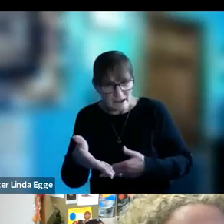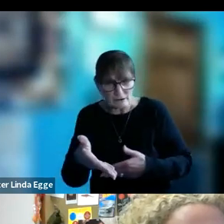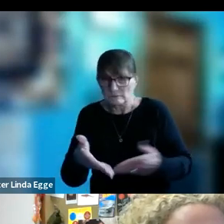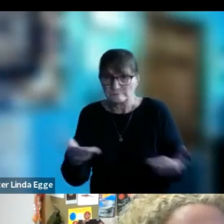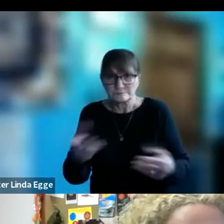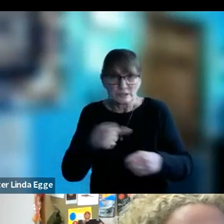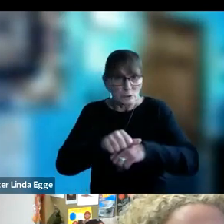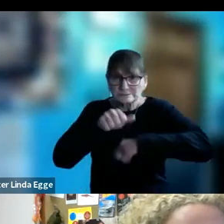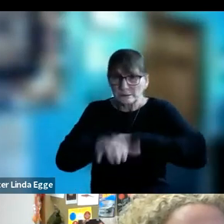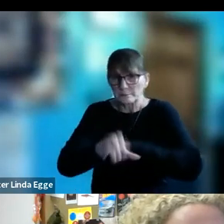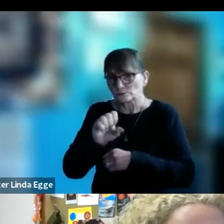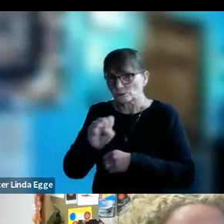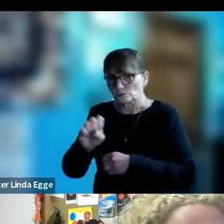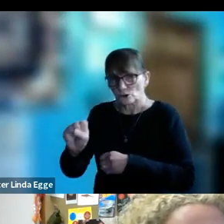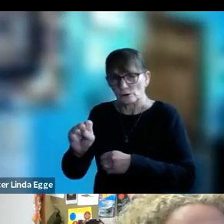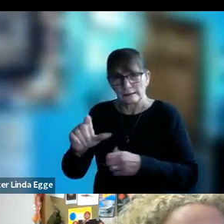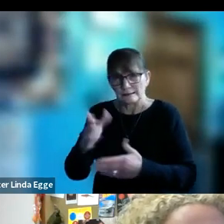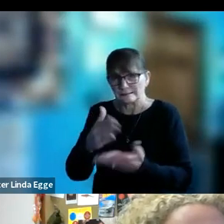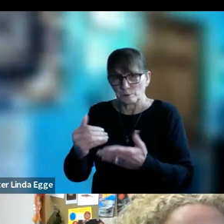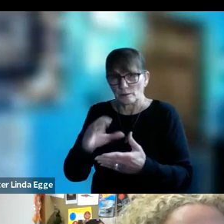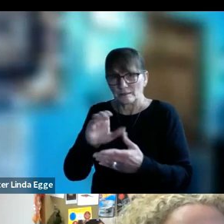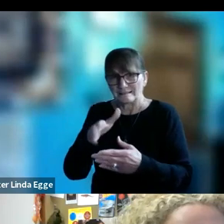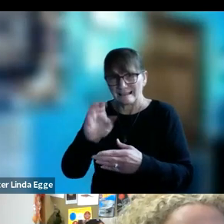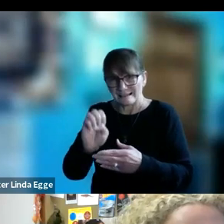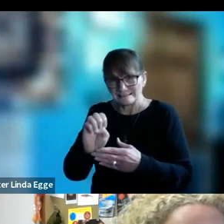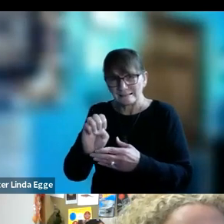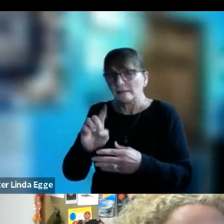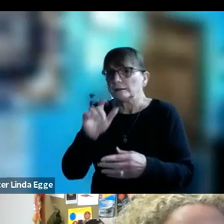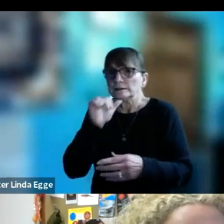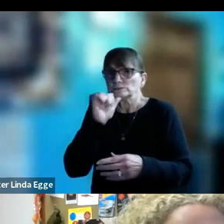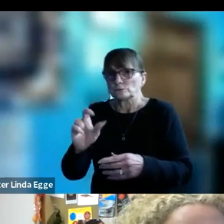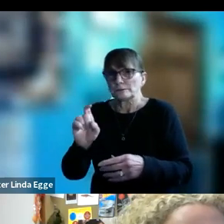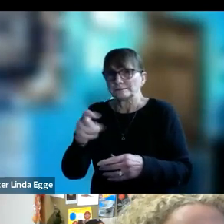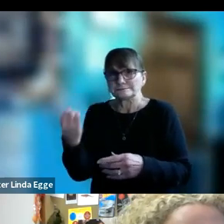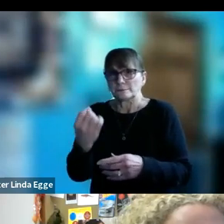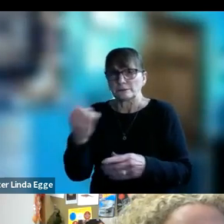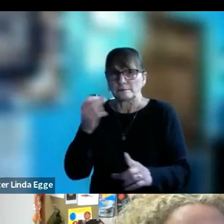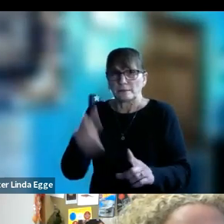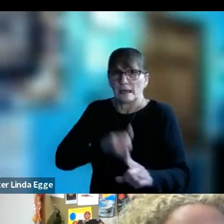to Social Security, it's part of the case, but it shouldn't be something that impacts, you know, the decision.